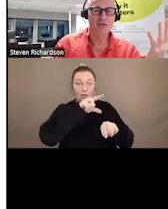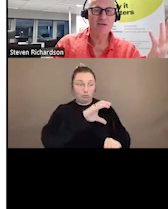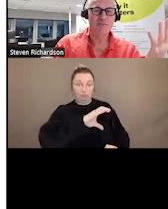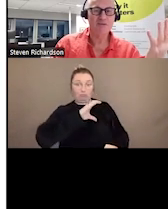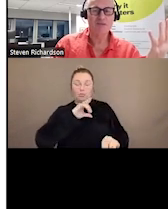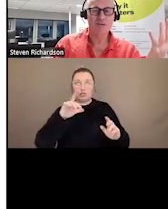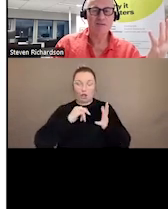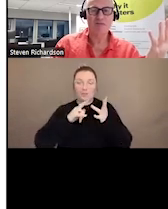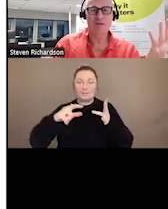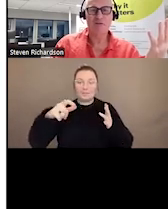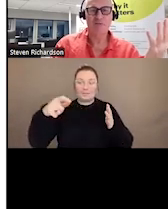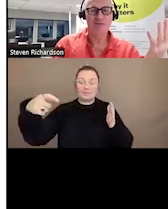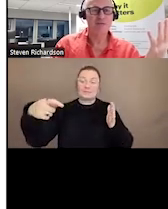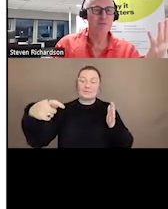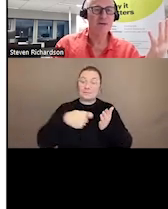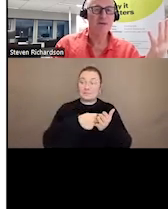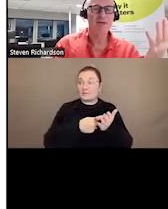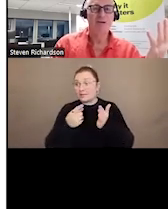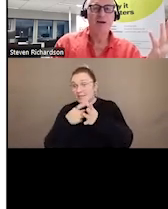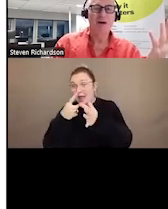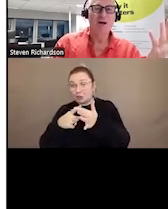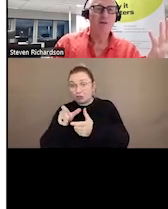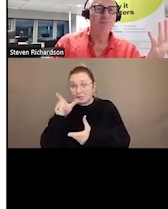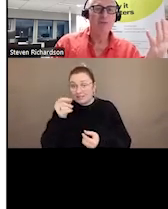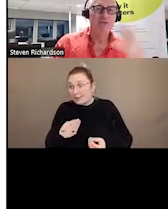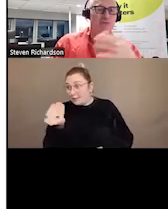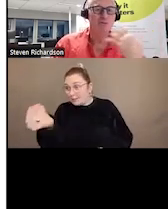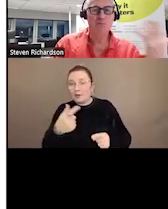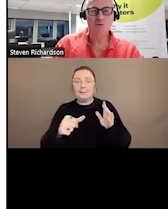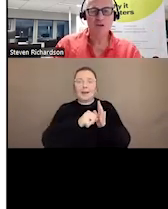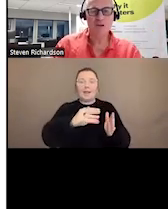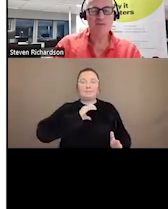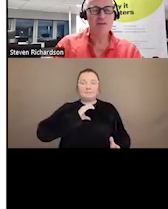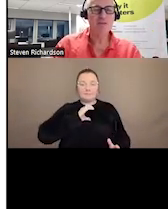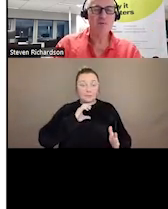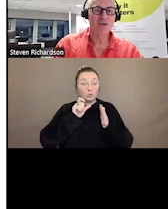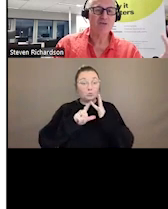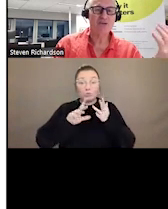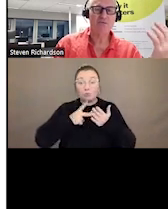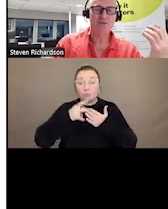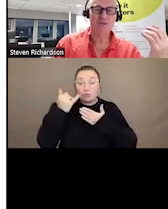get a tax receipt and you receive the money. You do your project and then we ask you to give us